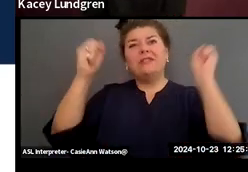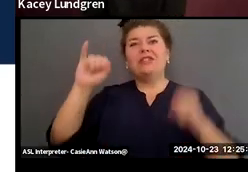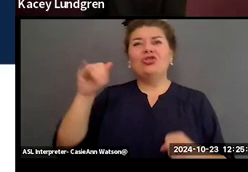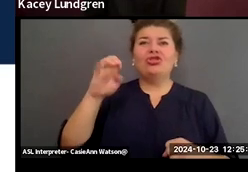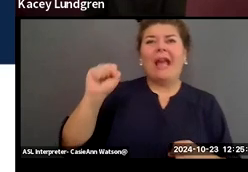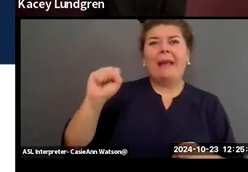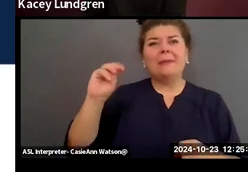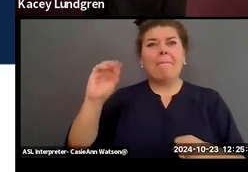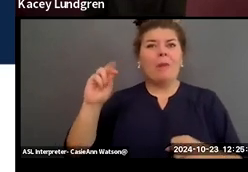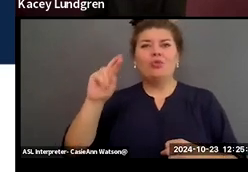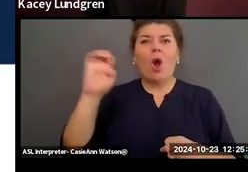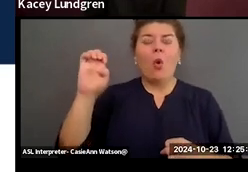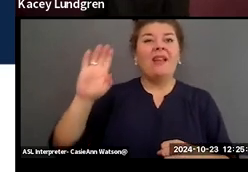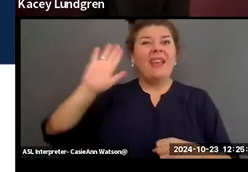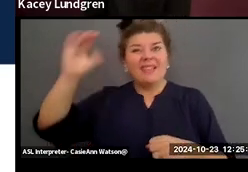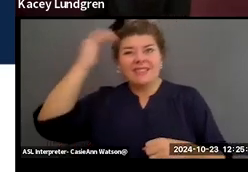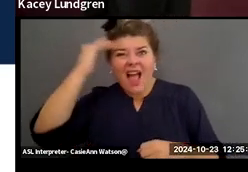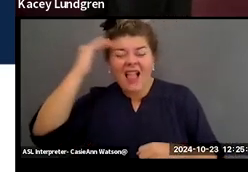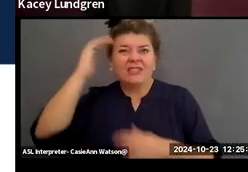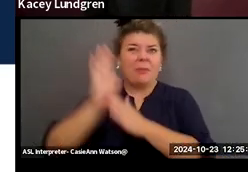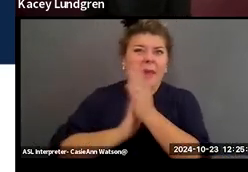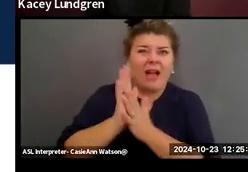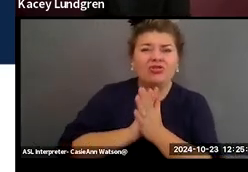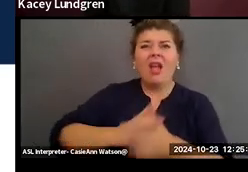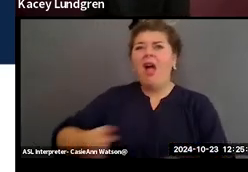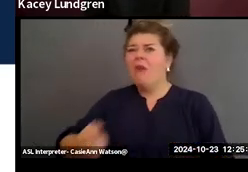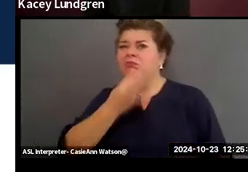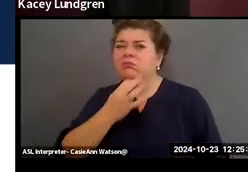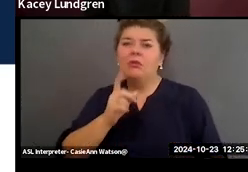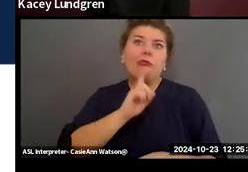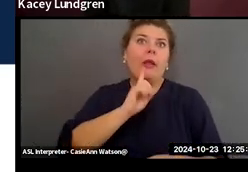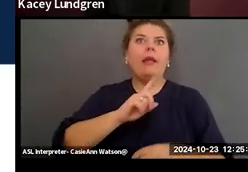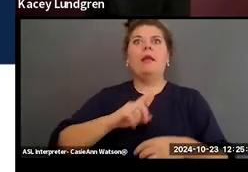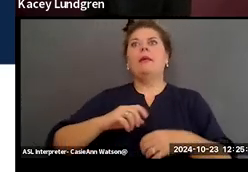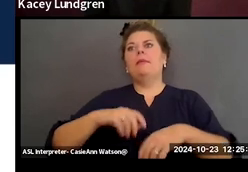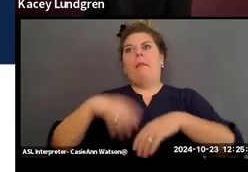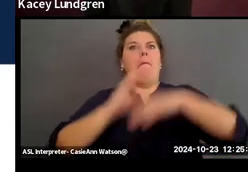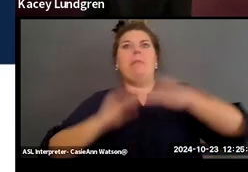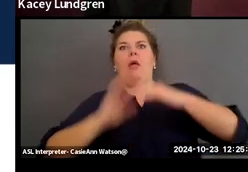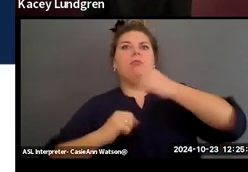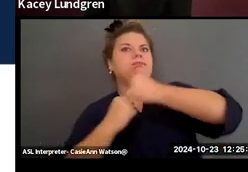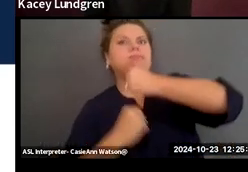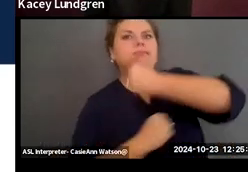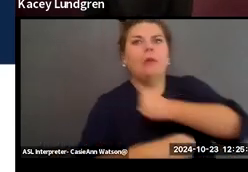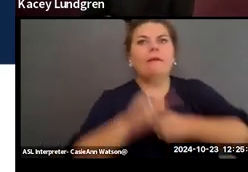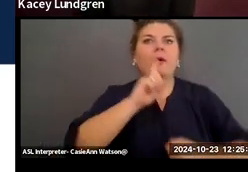His knowledge, expertise, and passion almost single handedly built the foundation for deaf education in America.